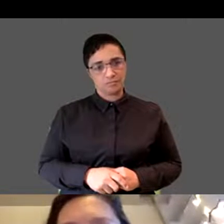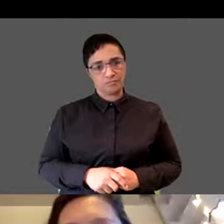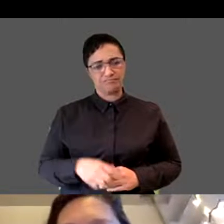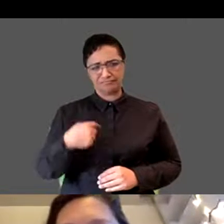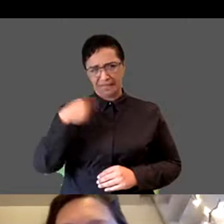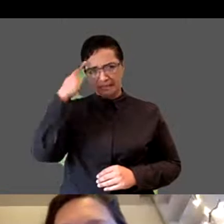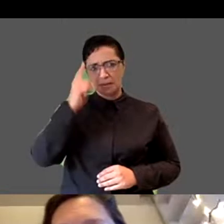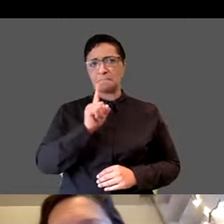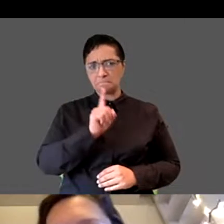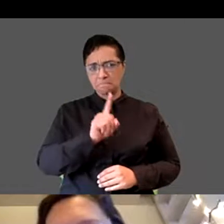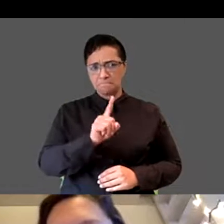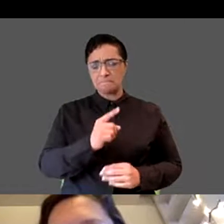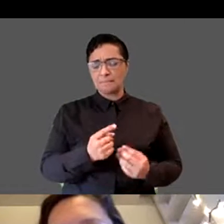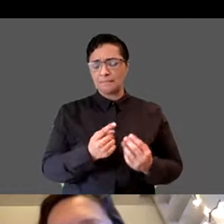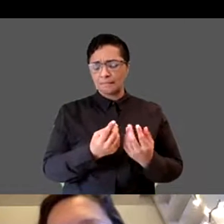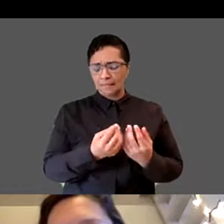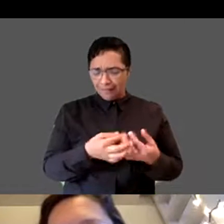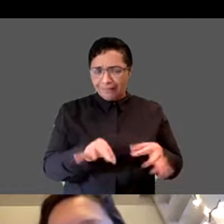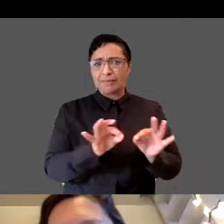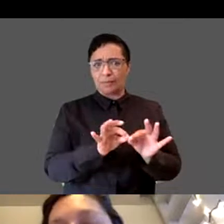there's different levels of involvement.